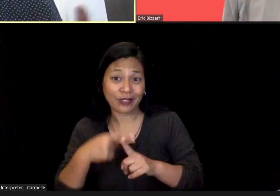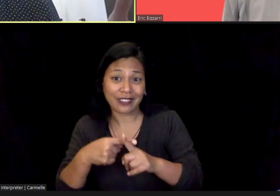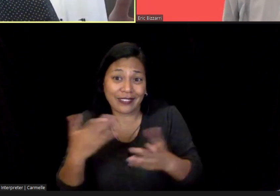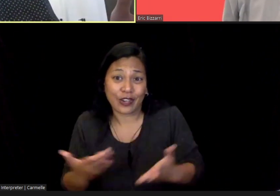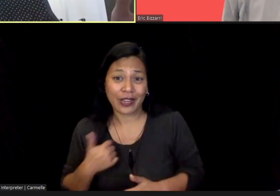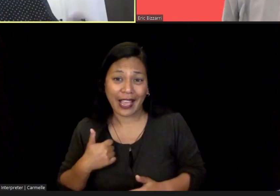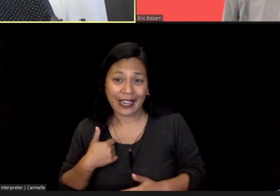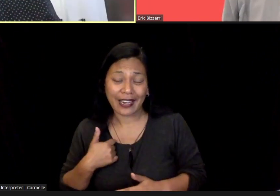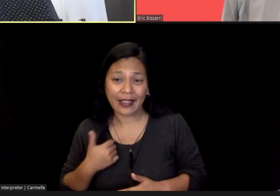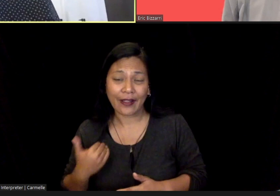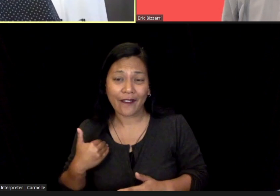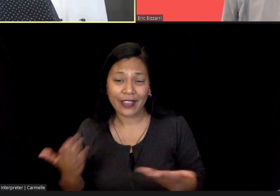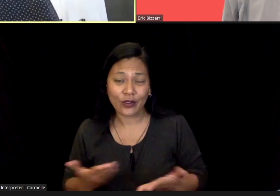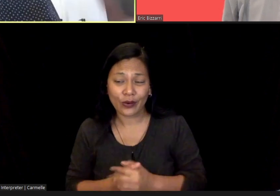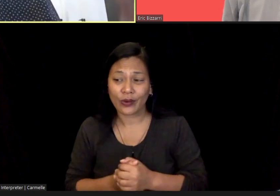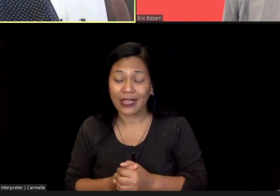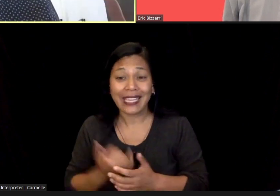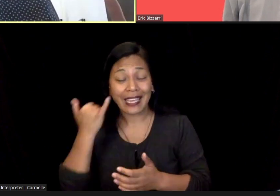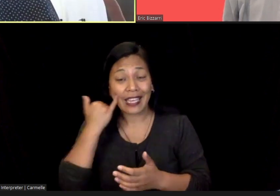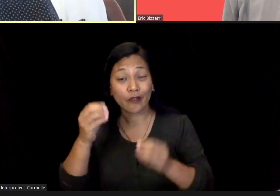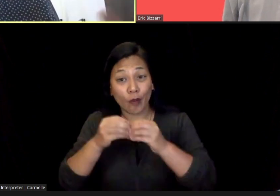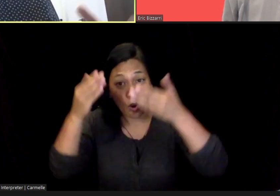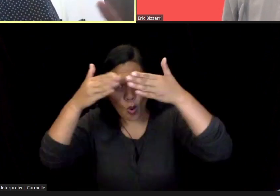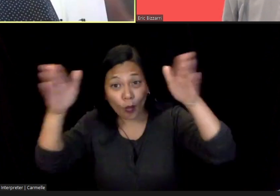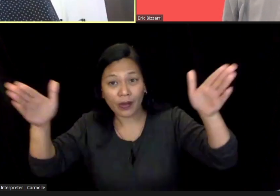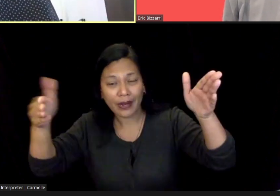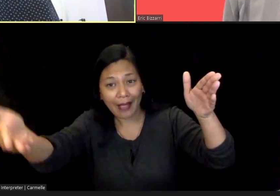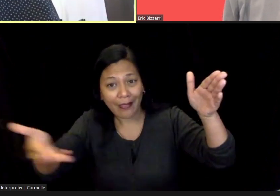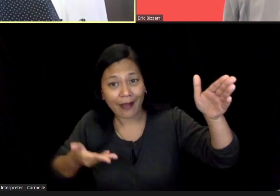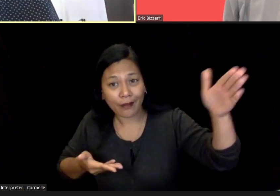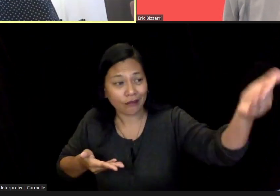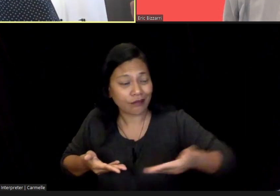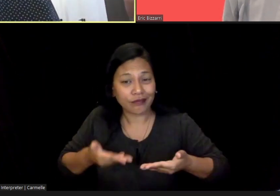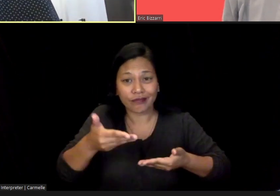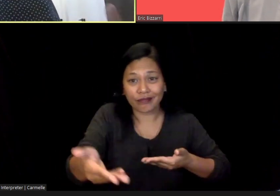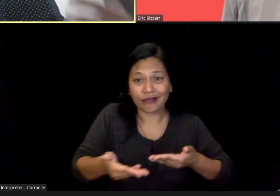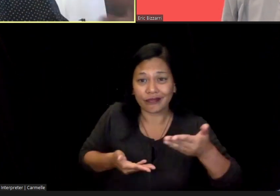open we are to let those people in the more of a shot we're going to have to have the bigger